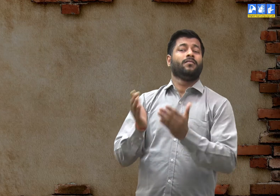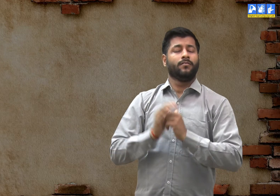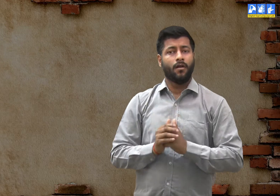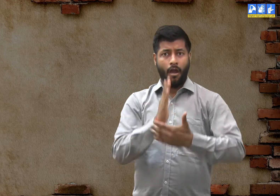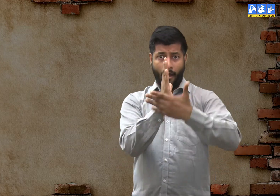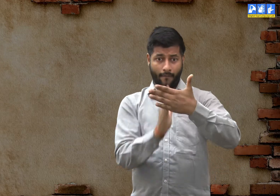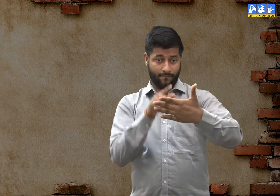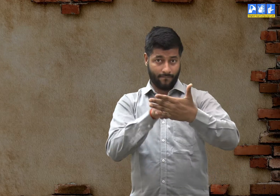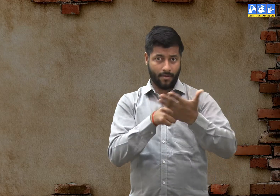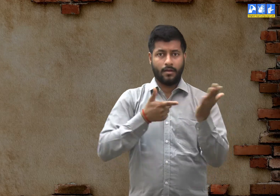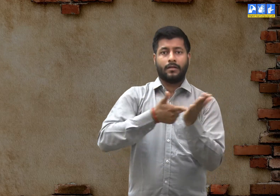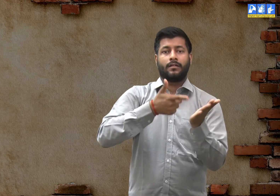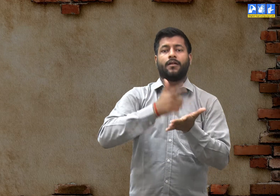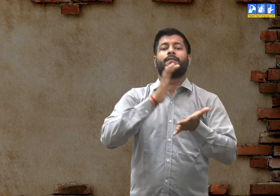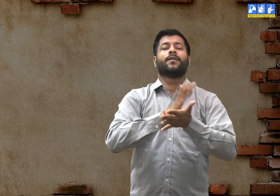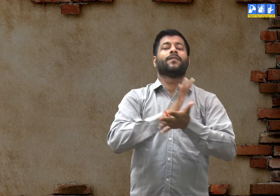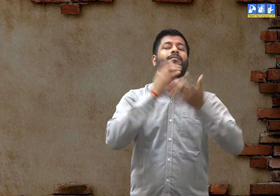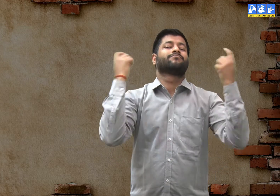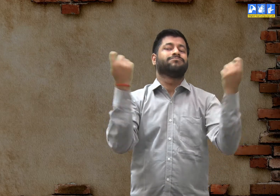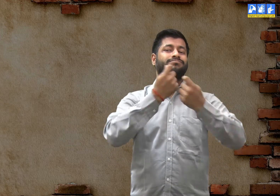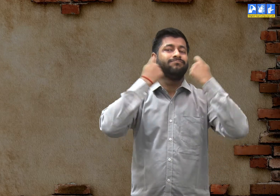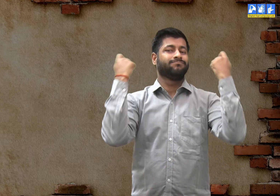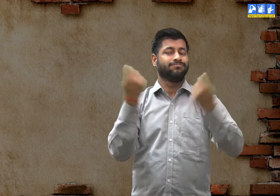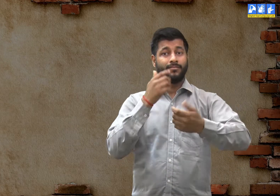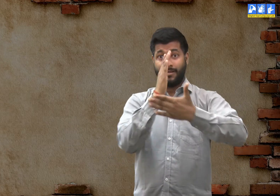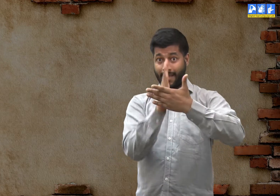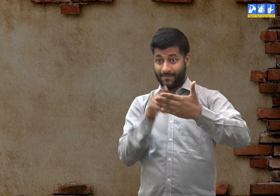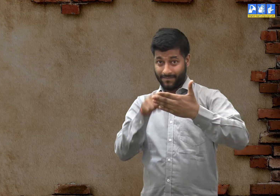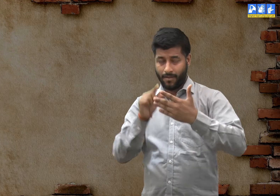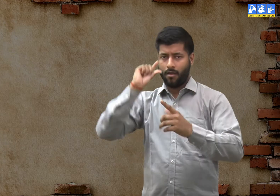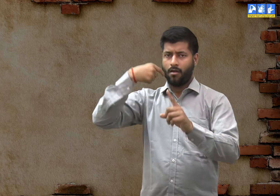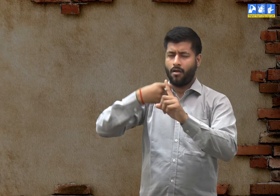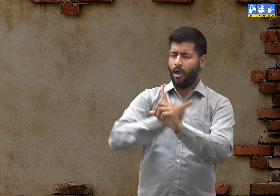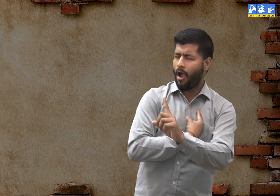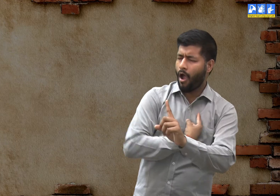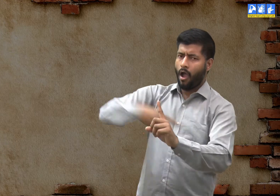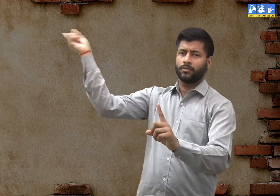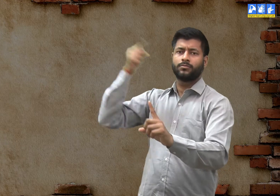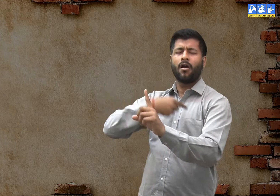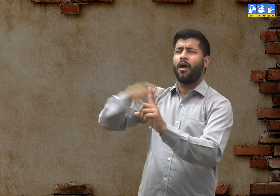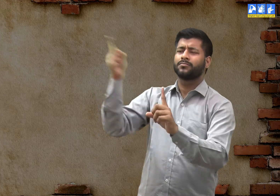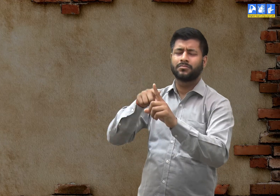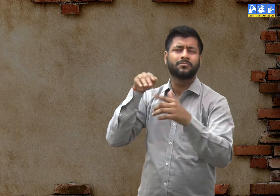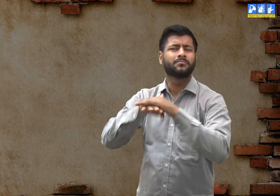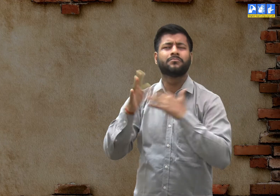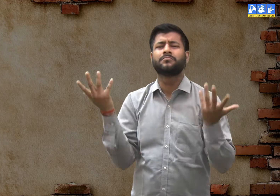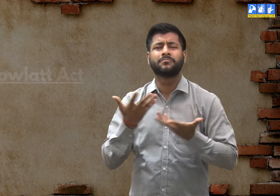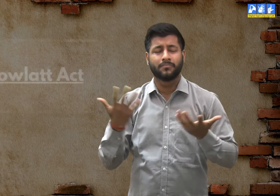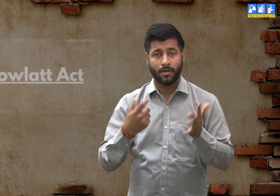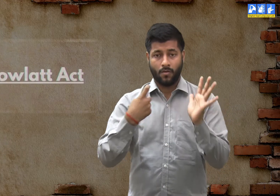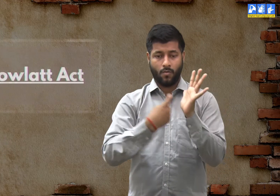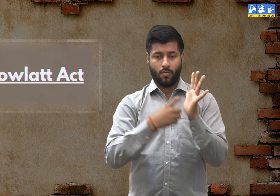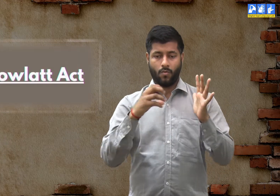and some in protest of the Rowlatt Act.